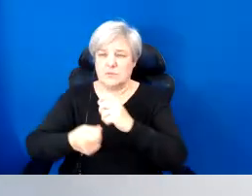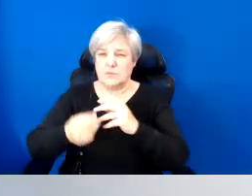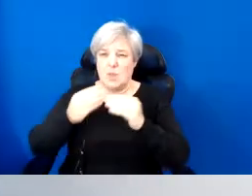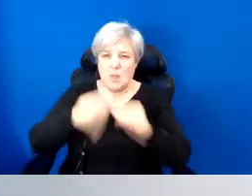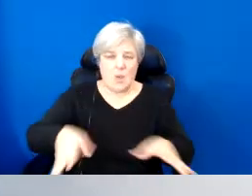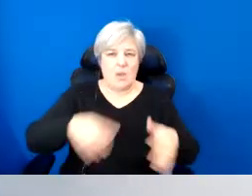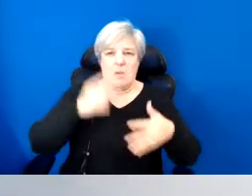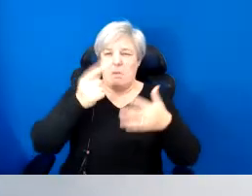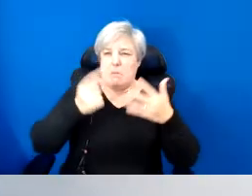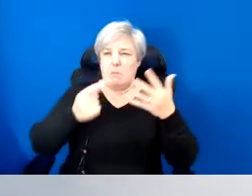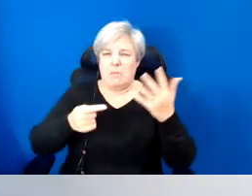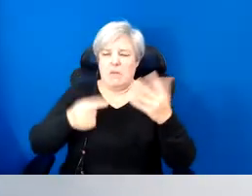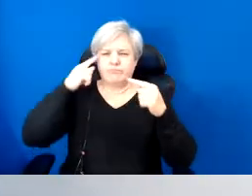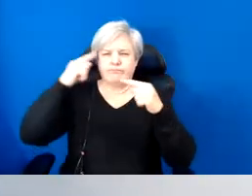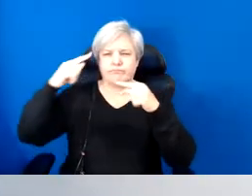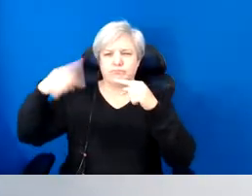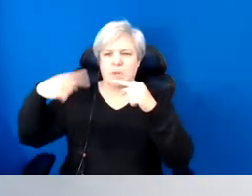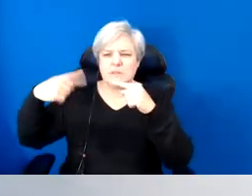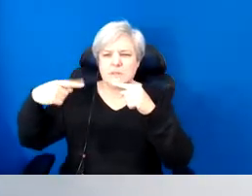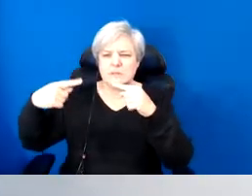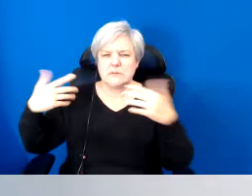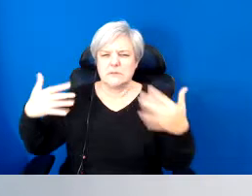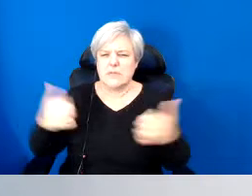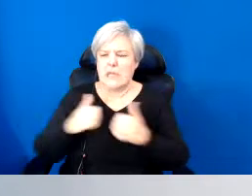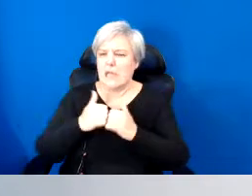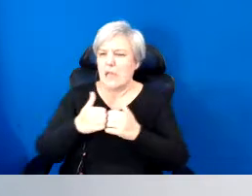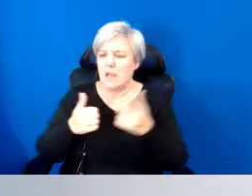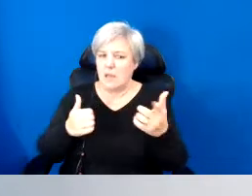There was a saying there's been an increase in mental health and anxiety.